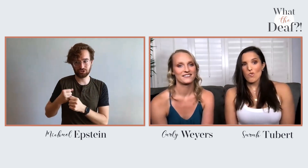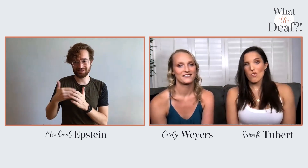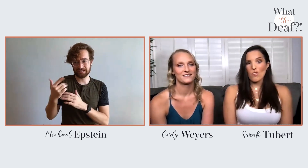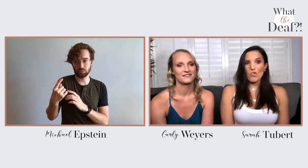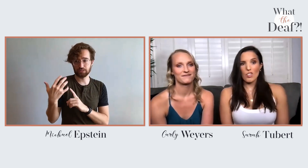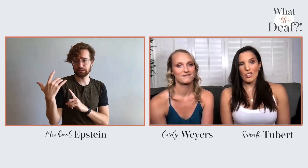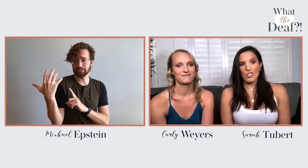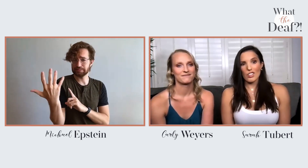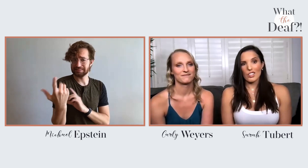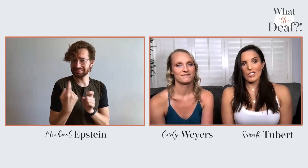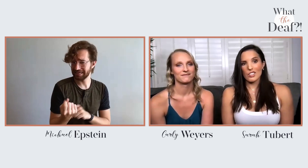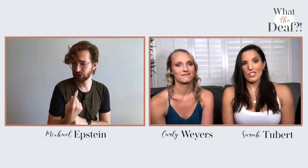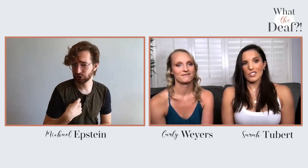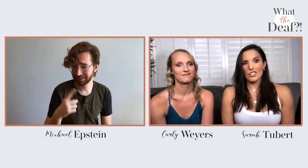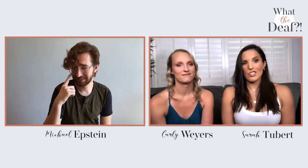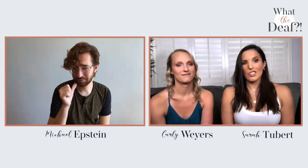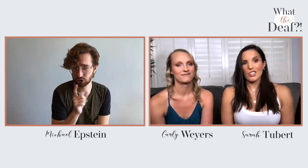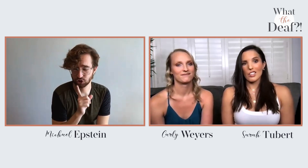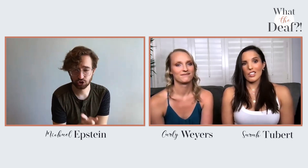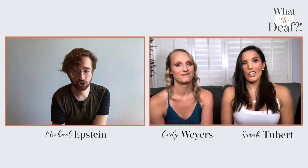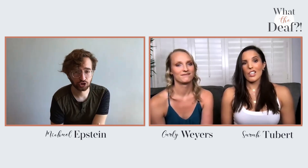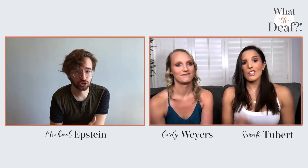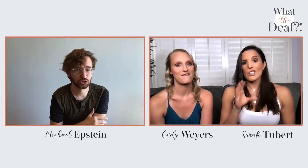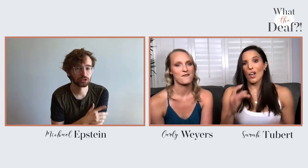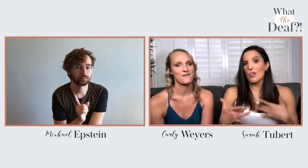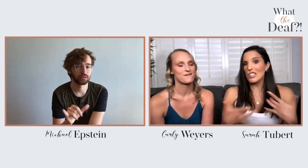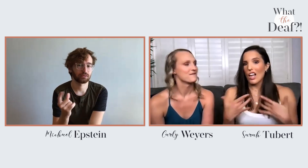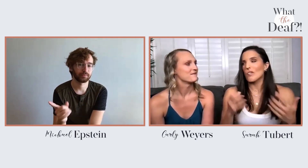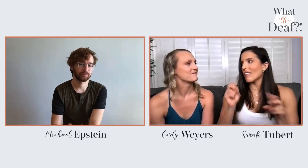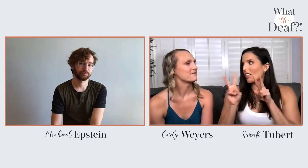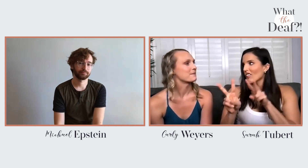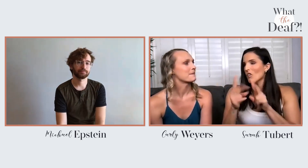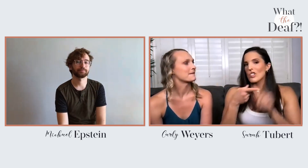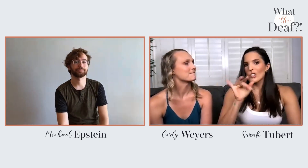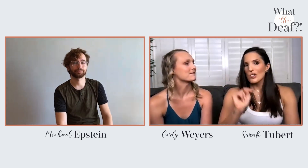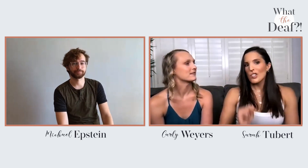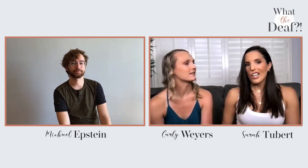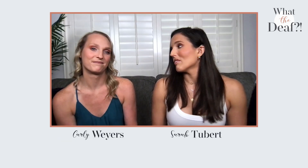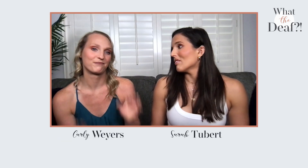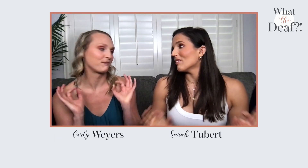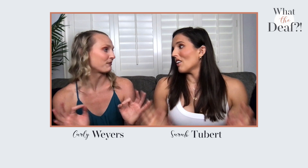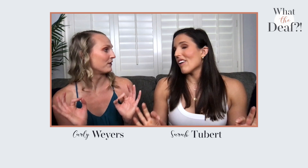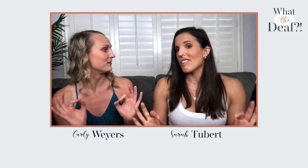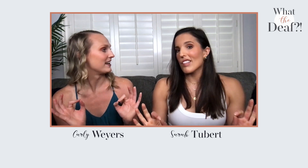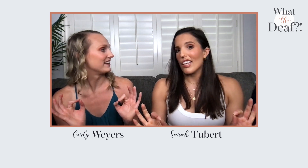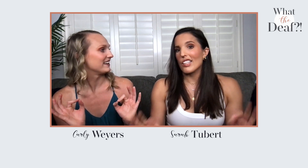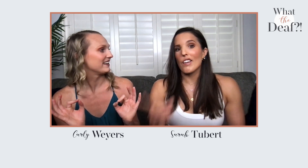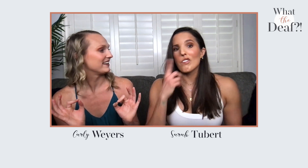the first one in November and the next one next year, possibly in the spring. So exciting. We are looking forward to it. [Together] Perfect.